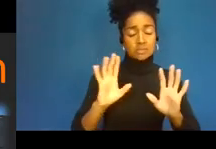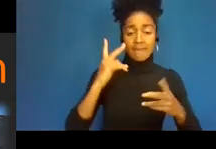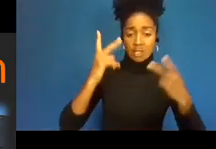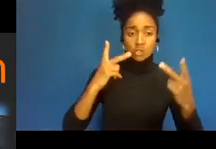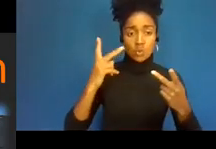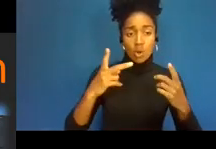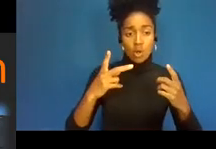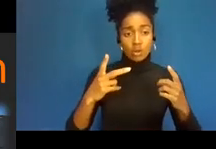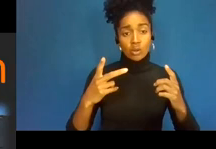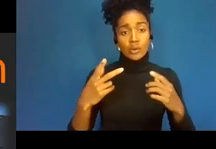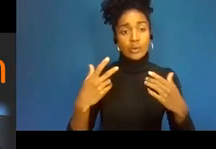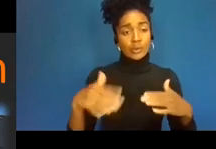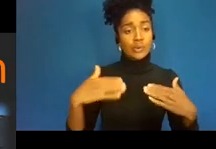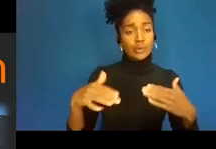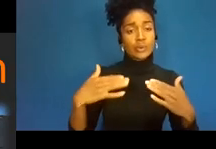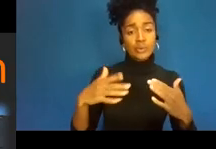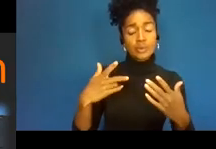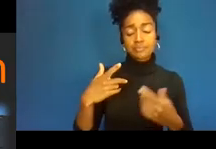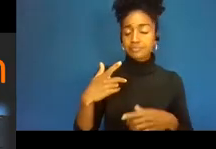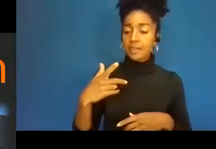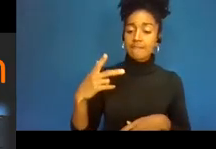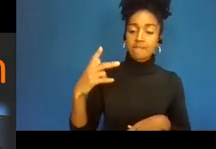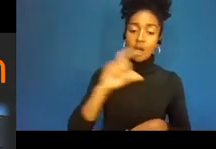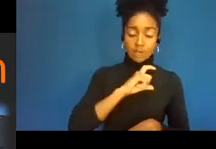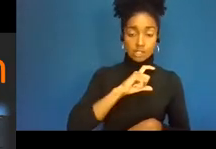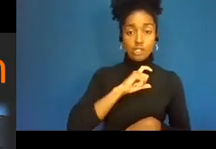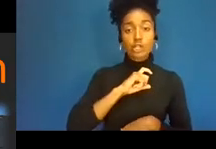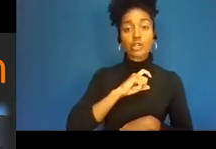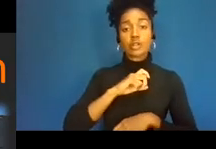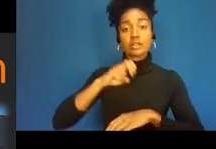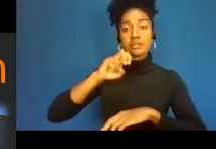of an officer pressing his knee into Floyd's neck.